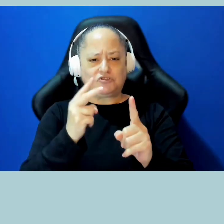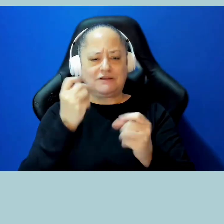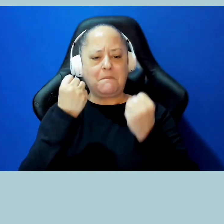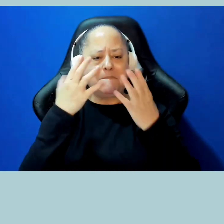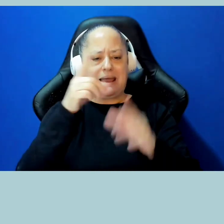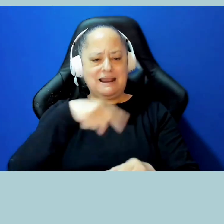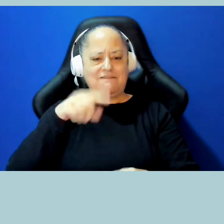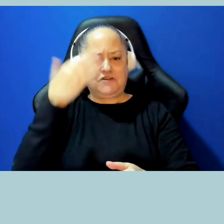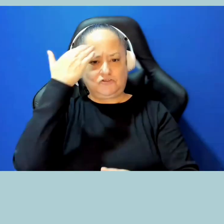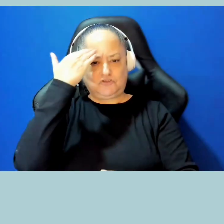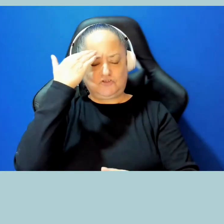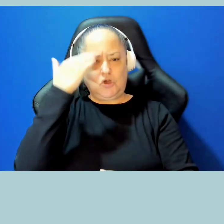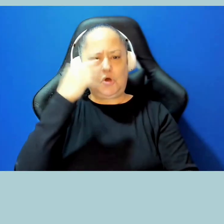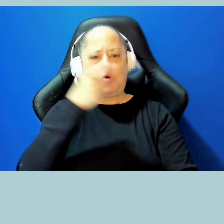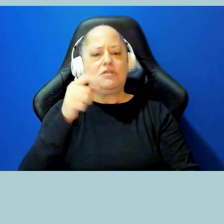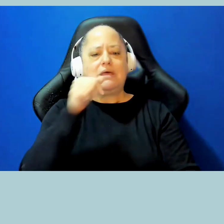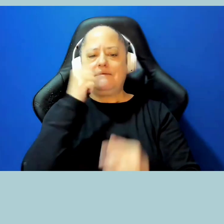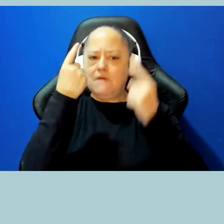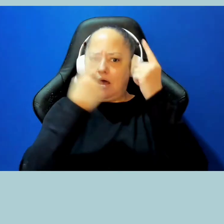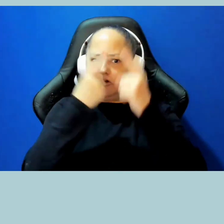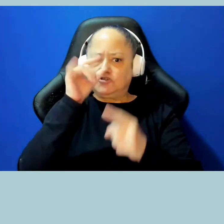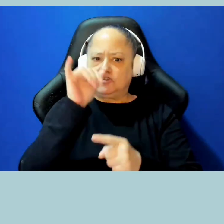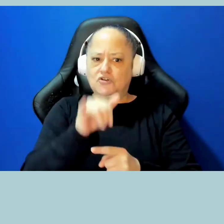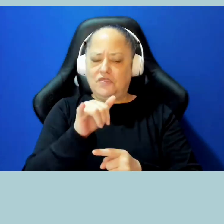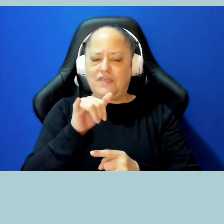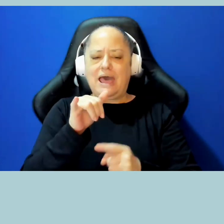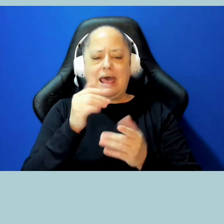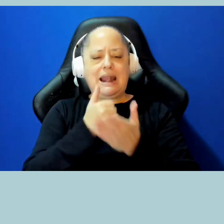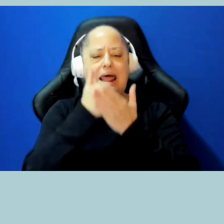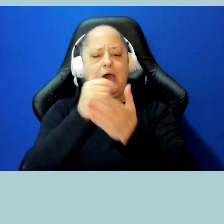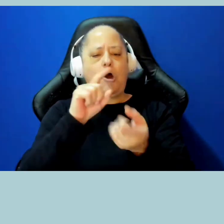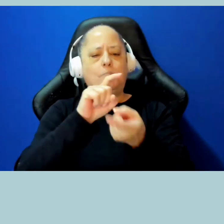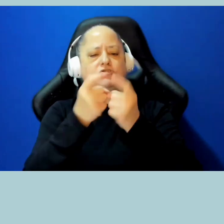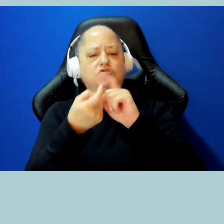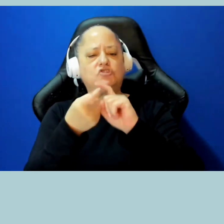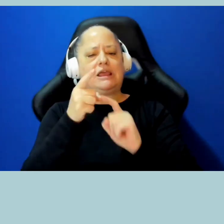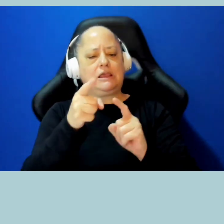the call that they haven't considered that way it really helps change and they're open to kind of